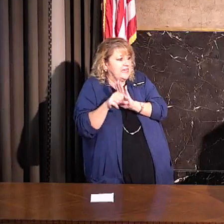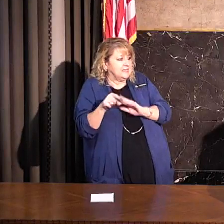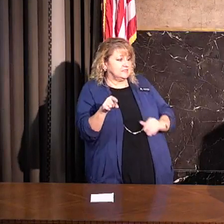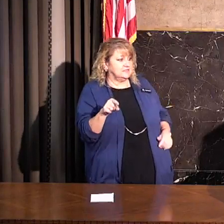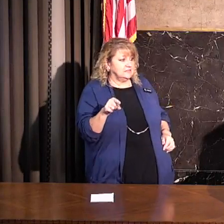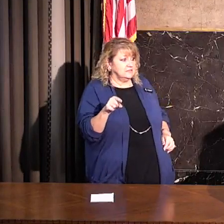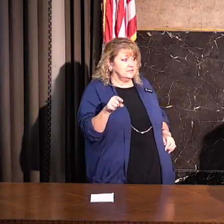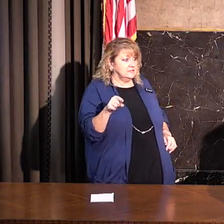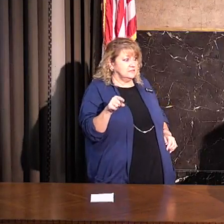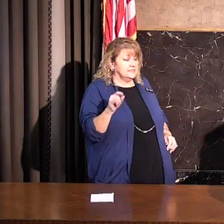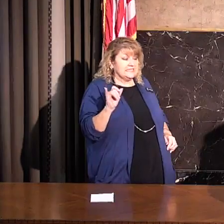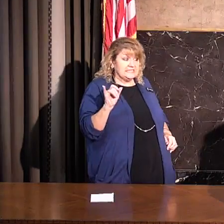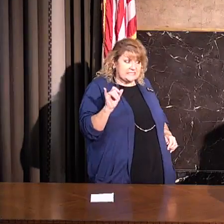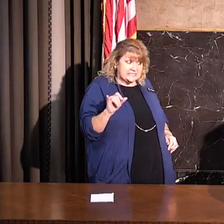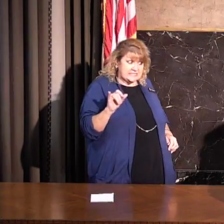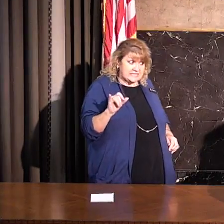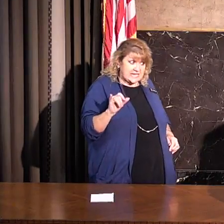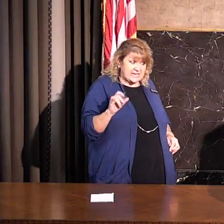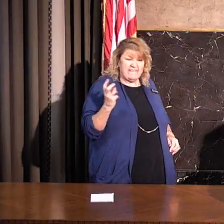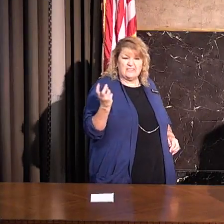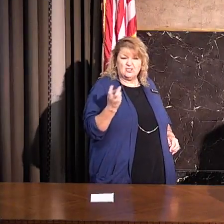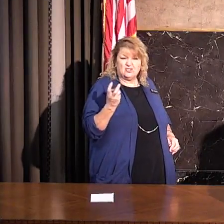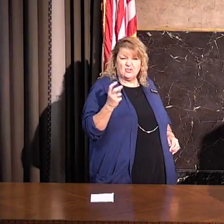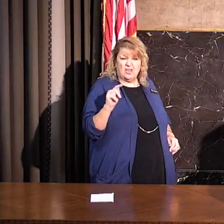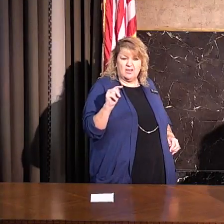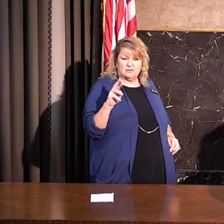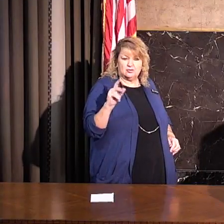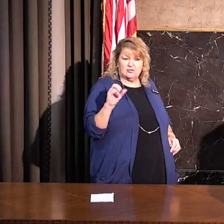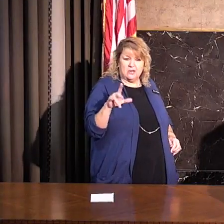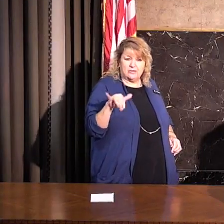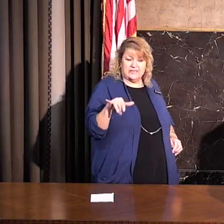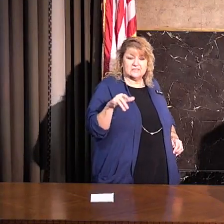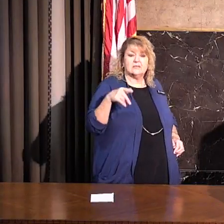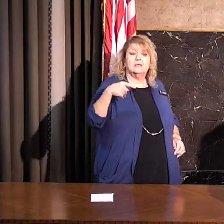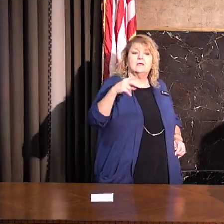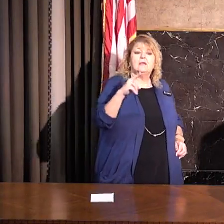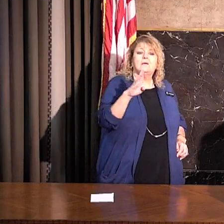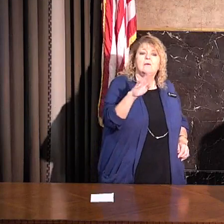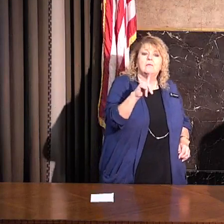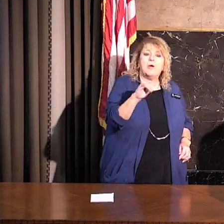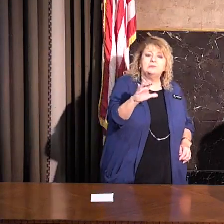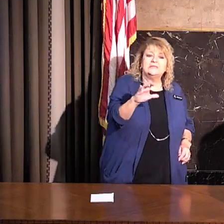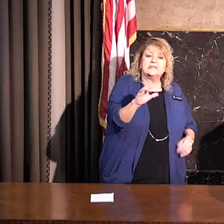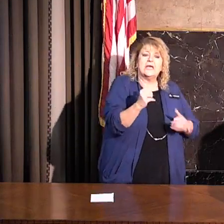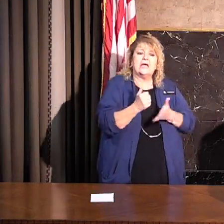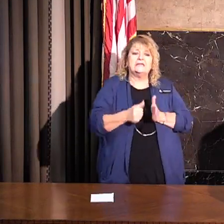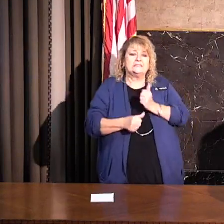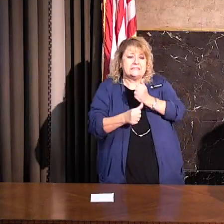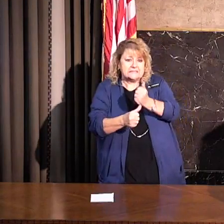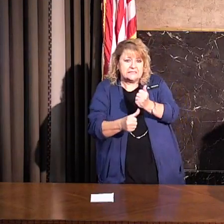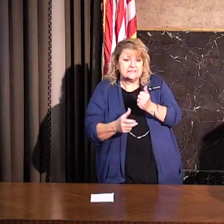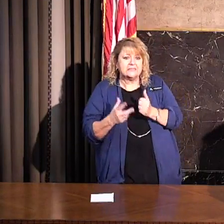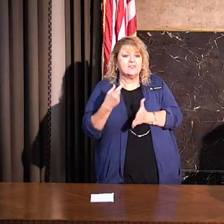uh and and that's that's a function of public assistance and subject to the call share